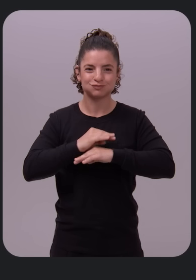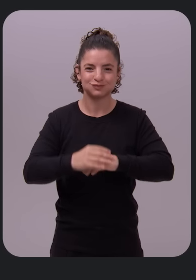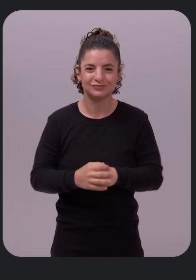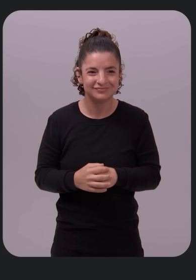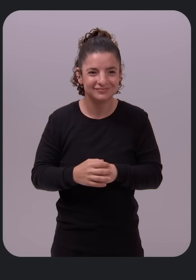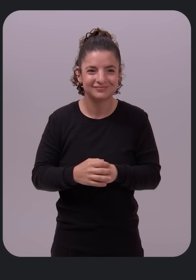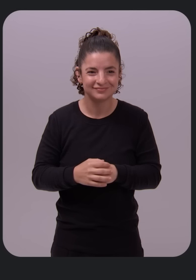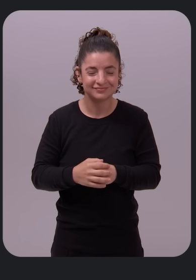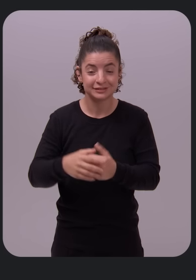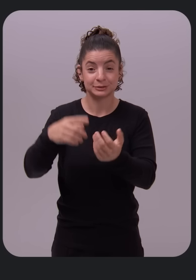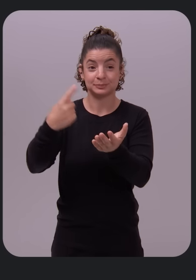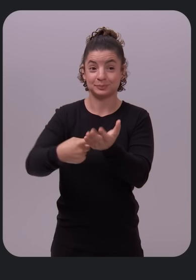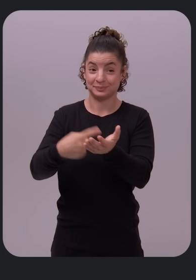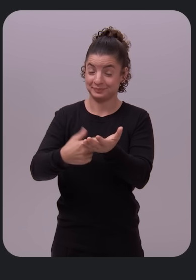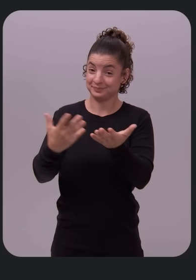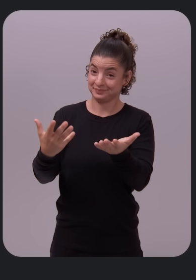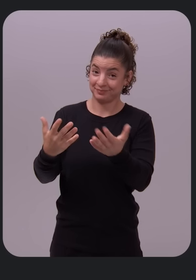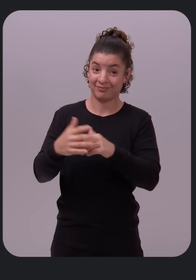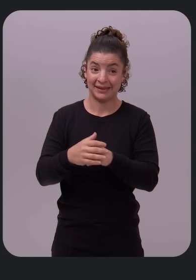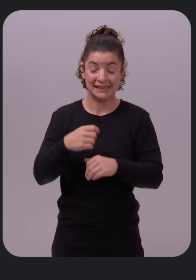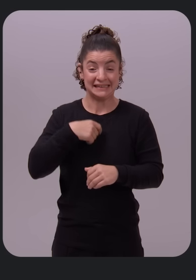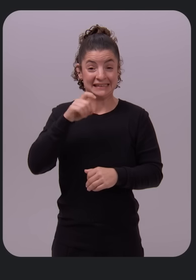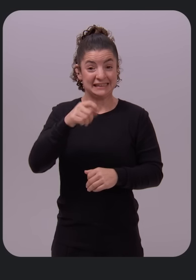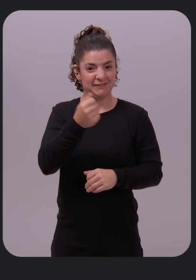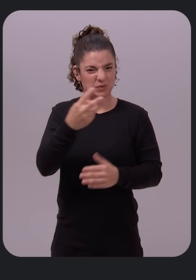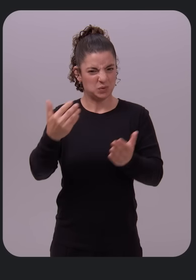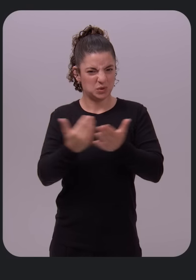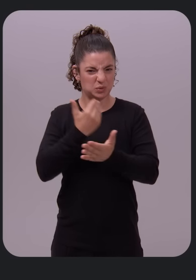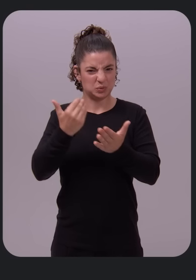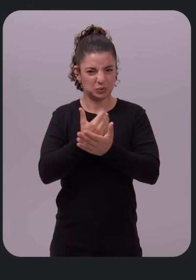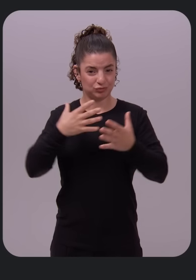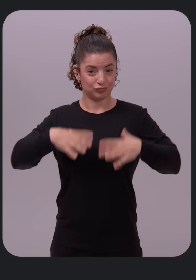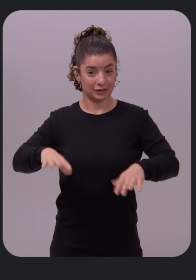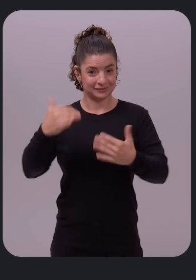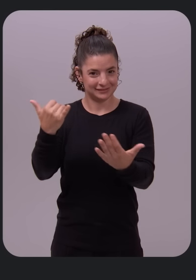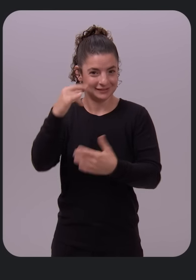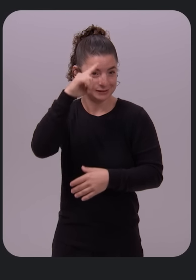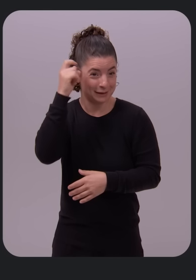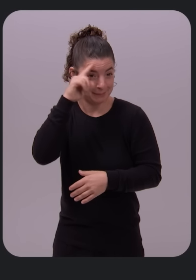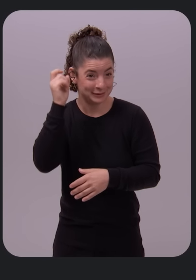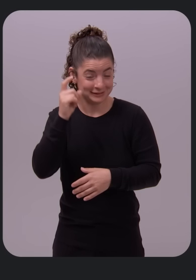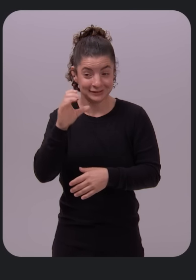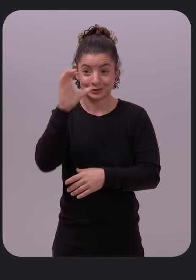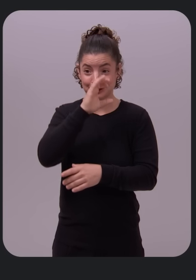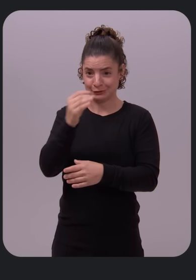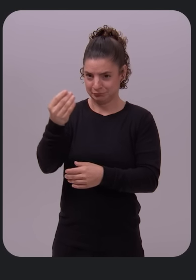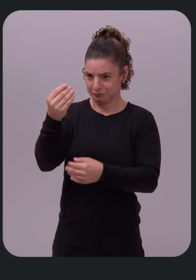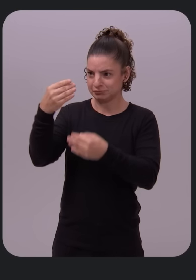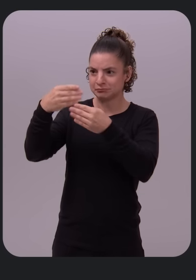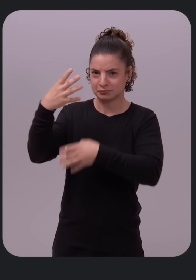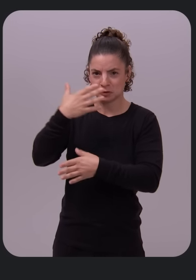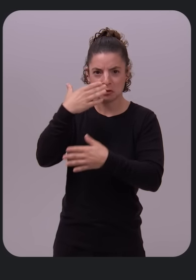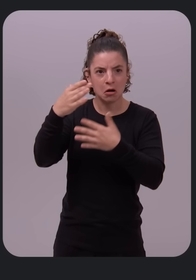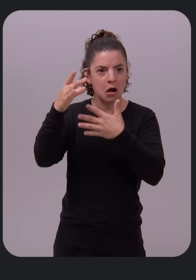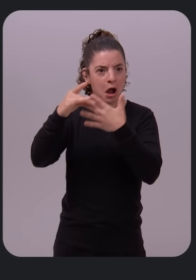Speaking of, I want a few new dresses for summer. Search gave me some great options.